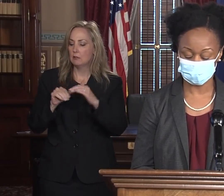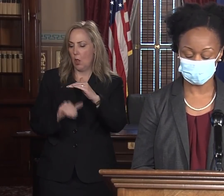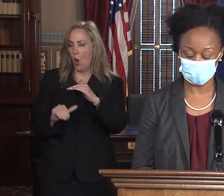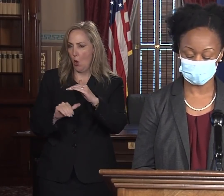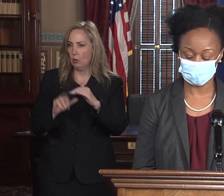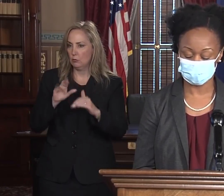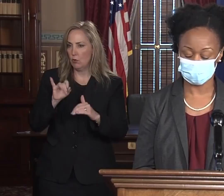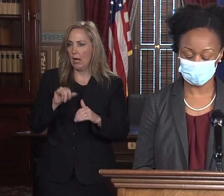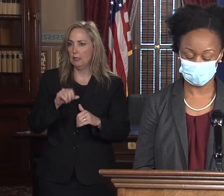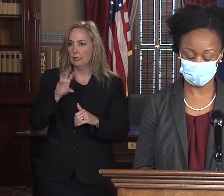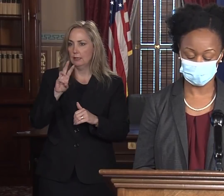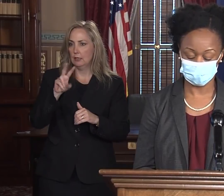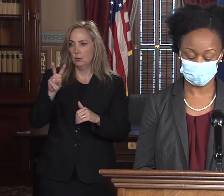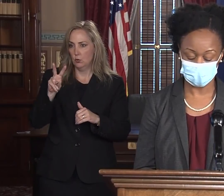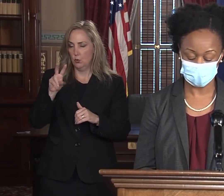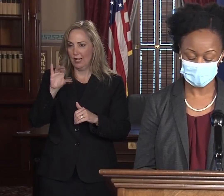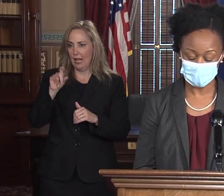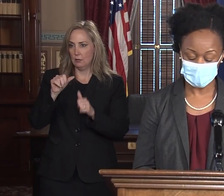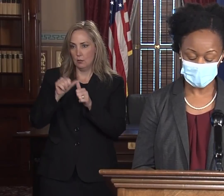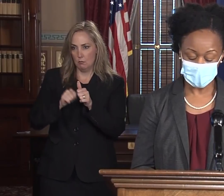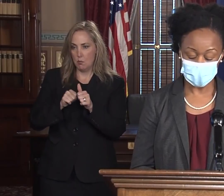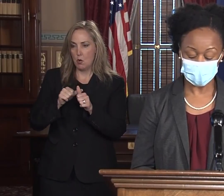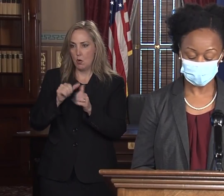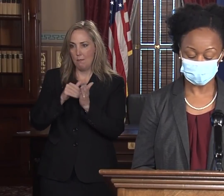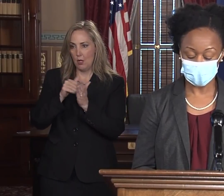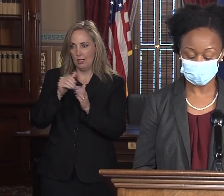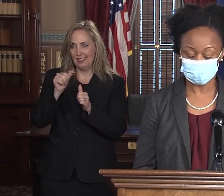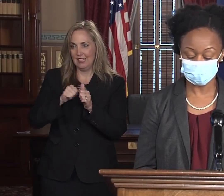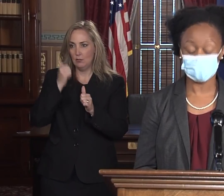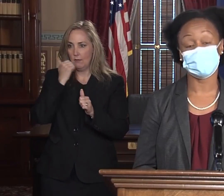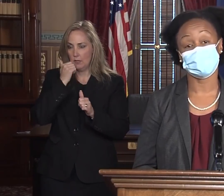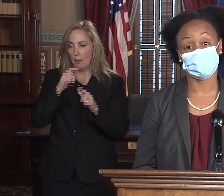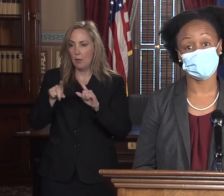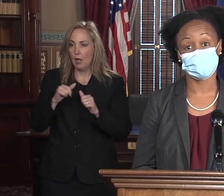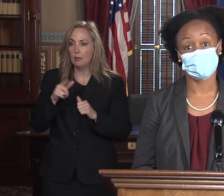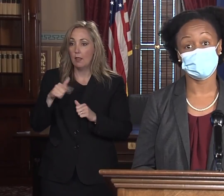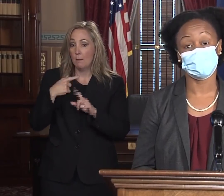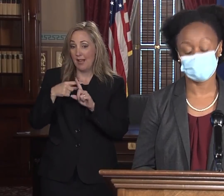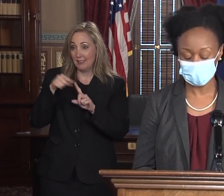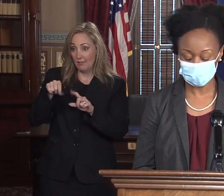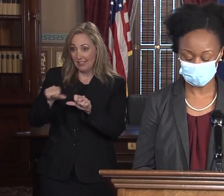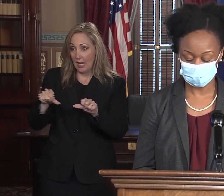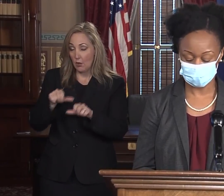BETWEEN 2.6 AND 4.4%. THE TRAVERSE CITY REGION IS THE LOWEST RATE AT 62 CASES PER